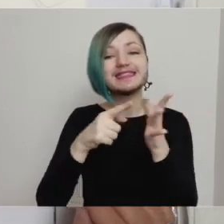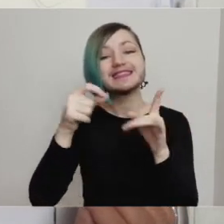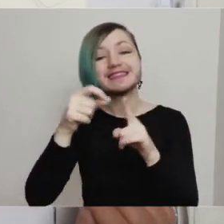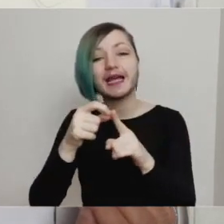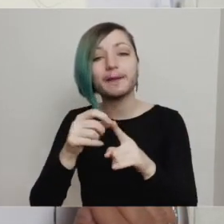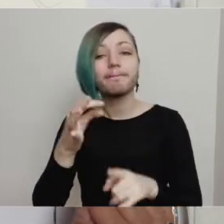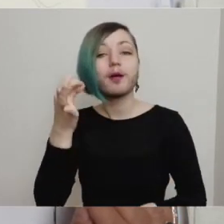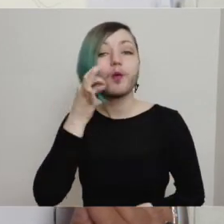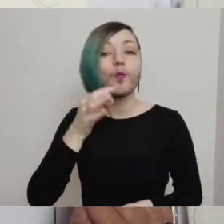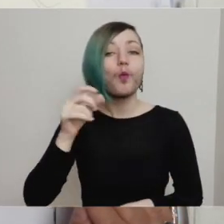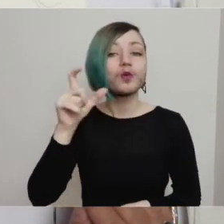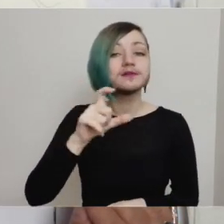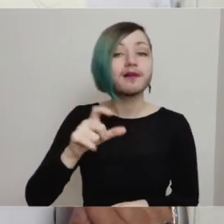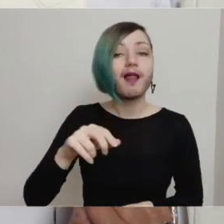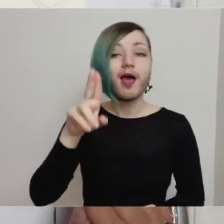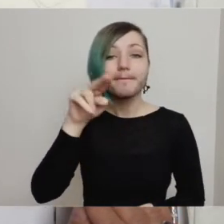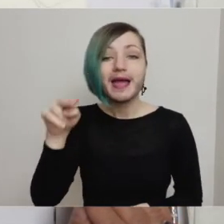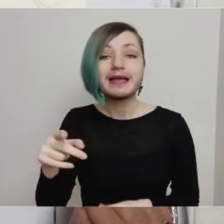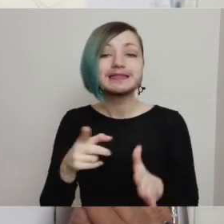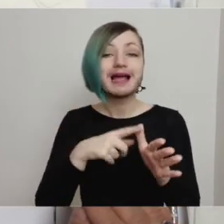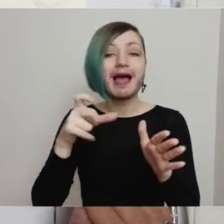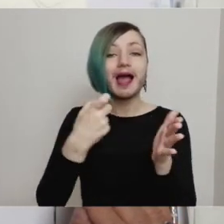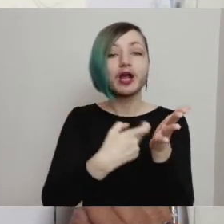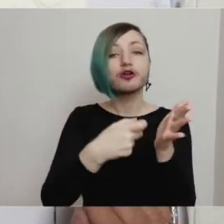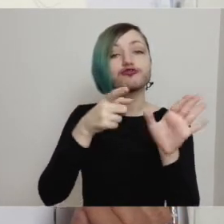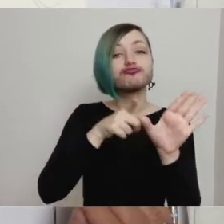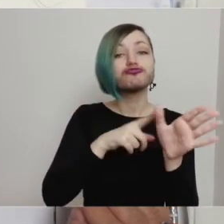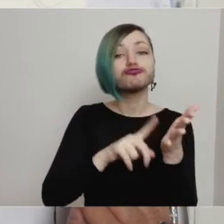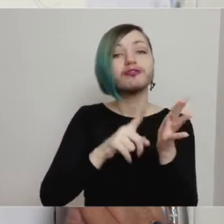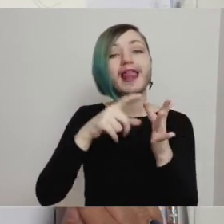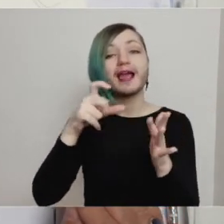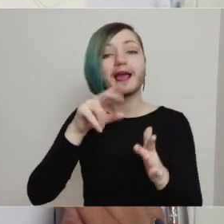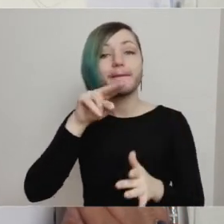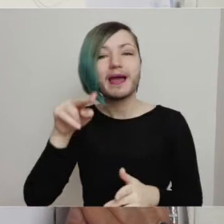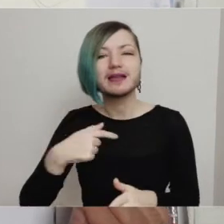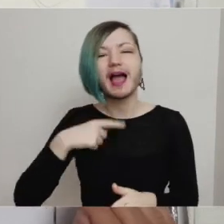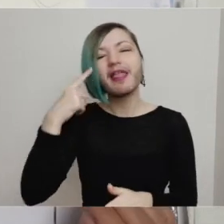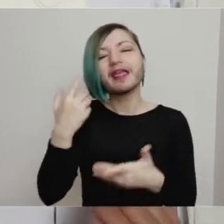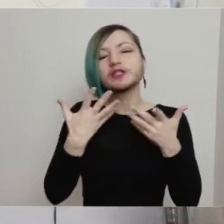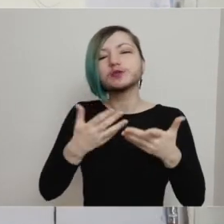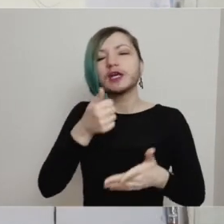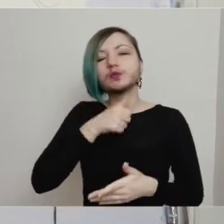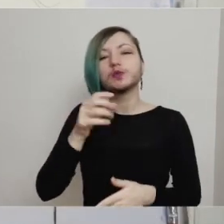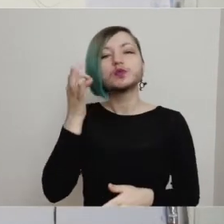i've got acrylic paint i'm probably going to use the watercolor i've got tissue paper which you